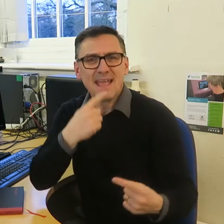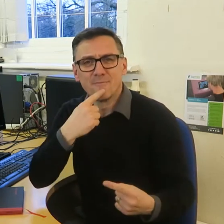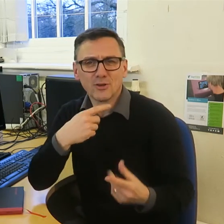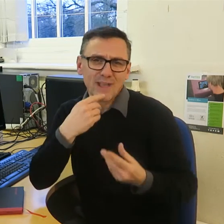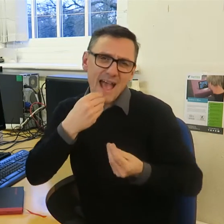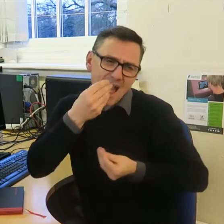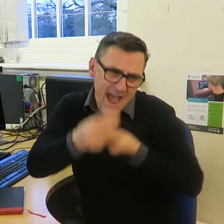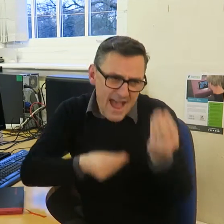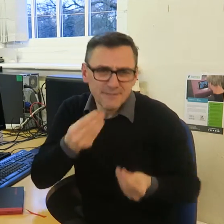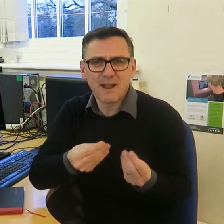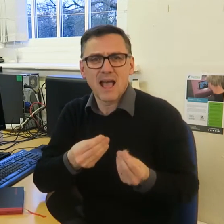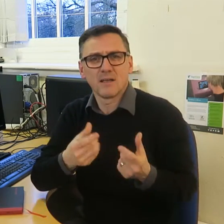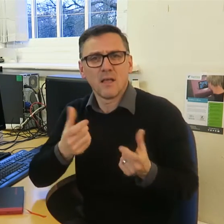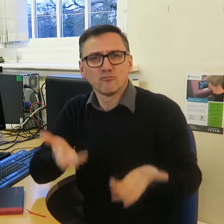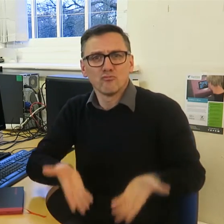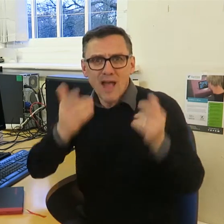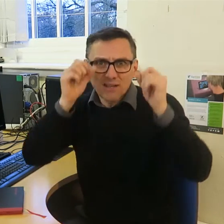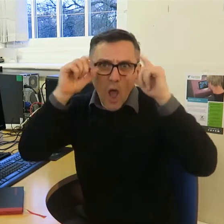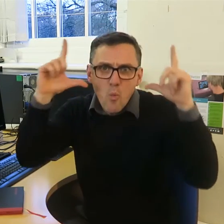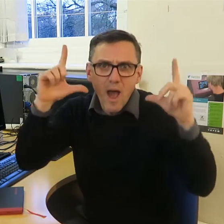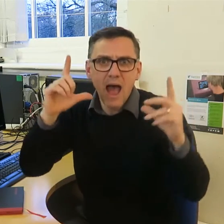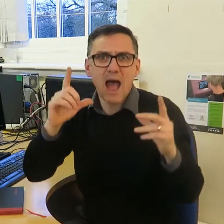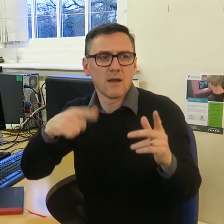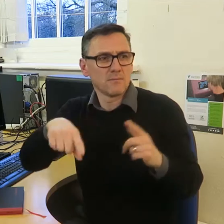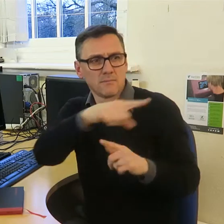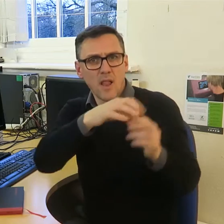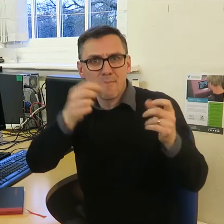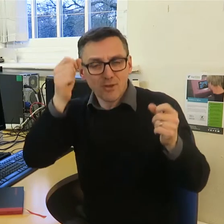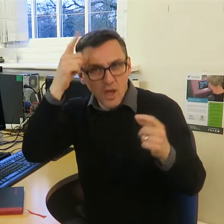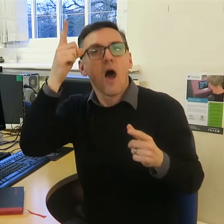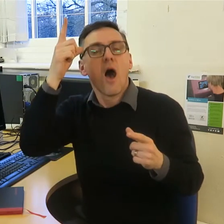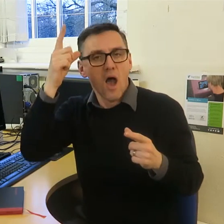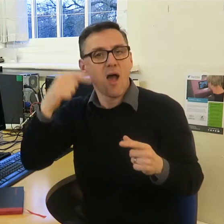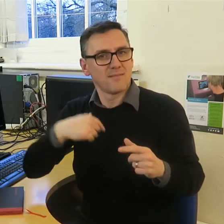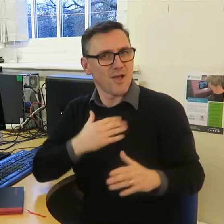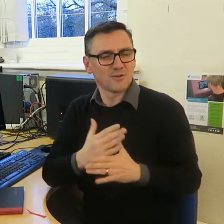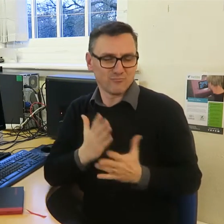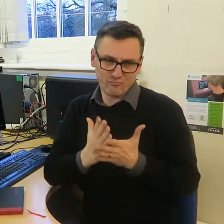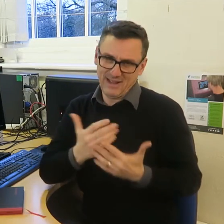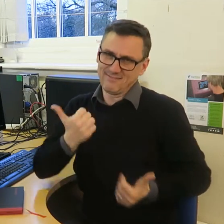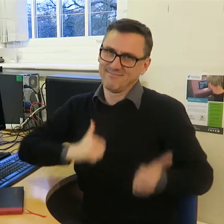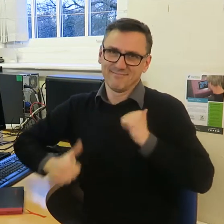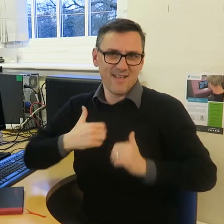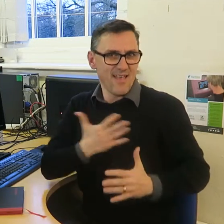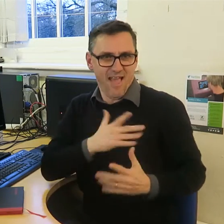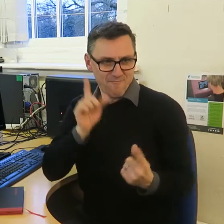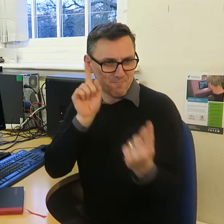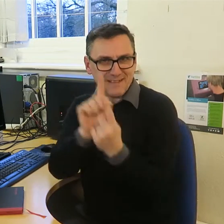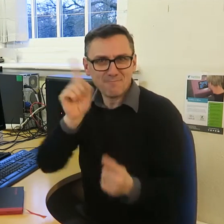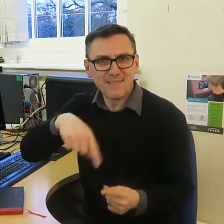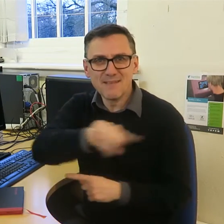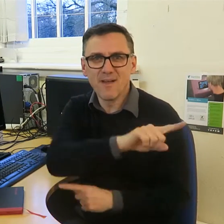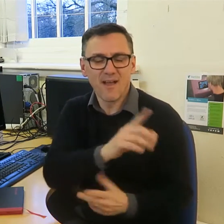I often email potential customers to promote our services and to raise their awareness of our company. I'm really proud to be in this position.